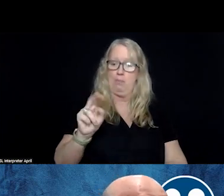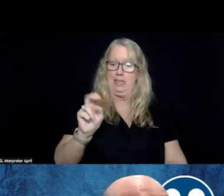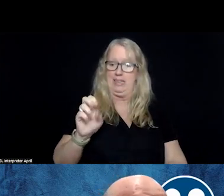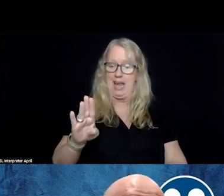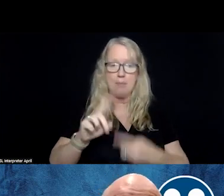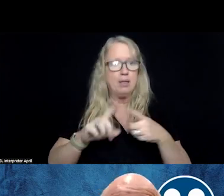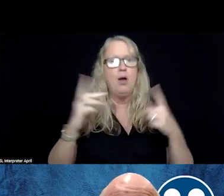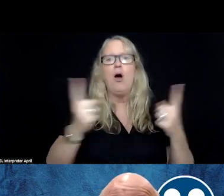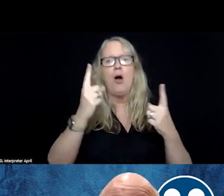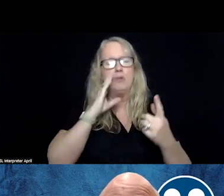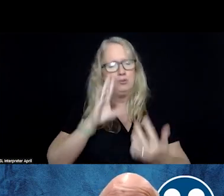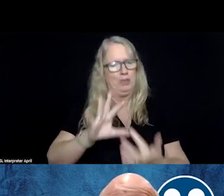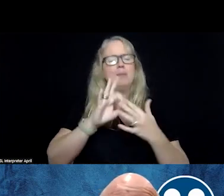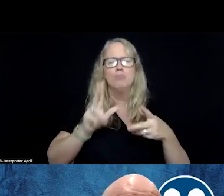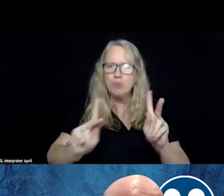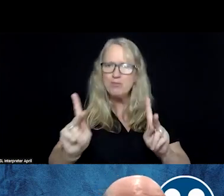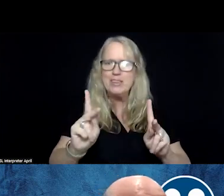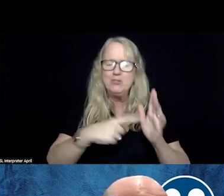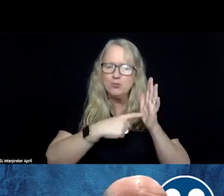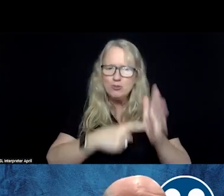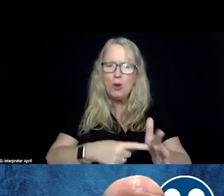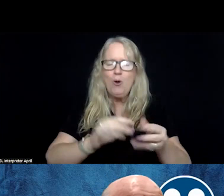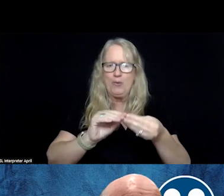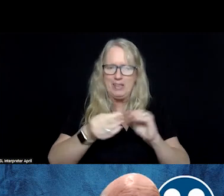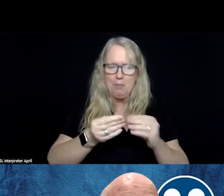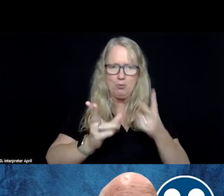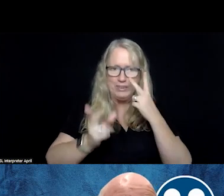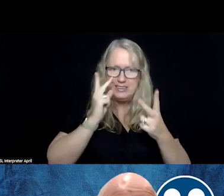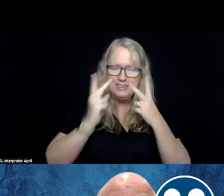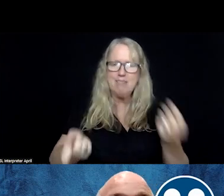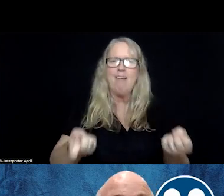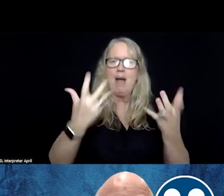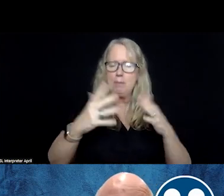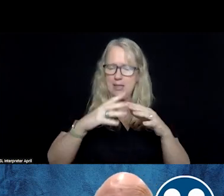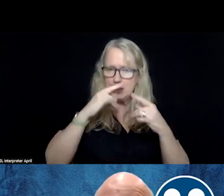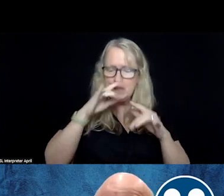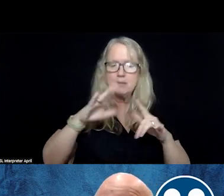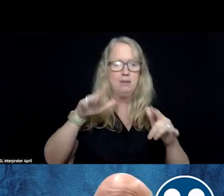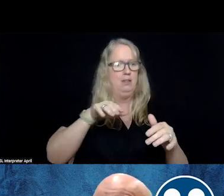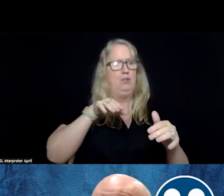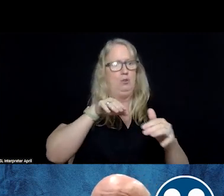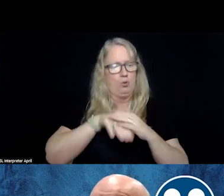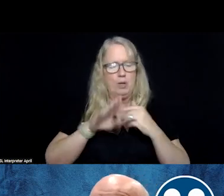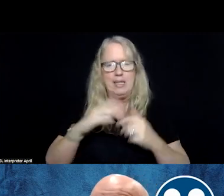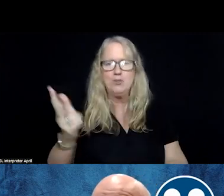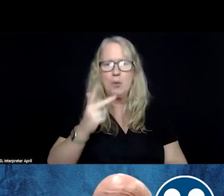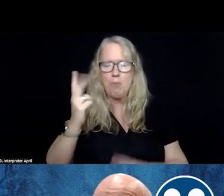ALWAYS A PRIVILEGE TO GET THE NUMBERS WHEN WE SEE KIDS WHO WALK THROUGH THERE